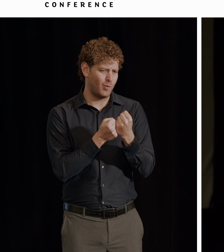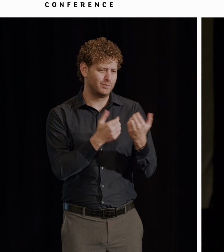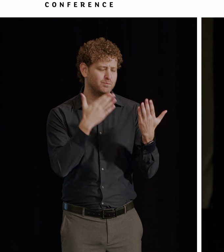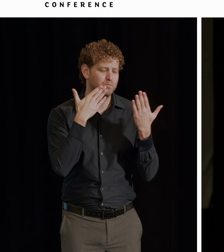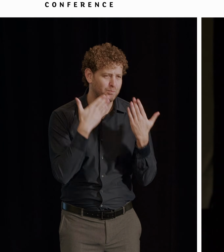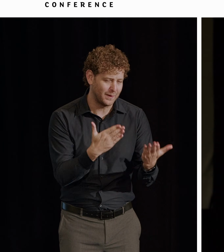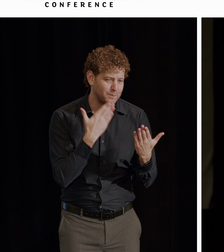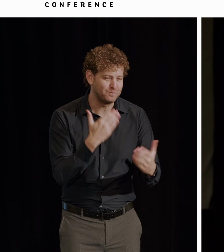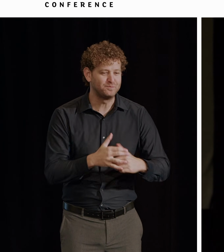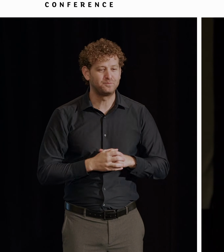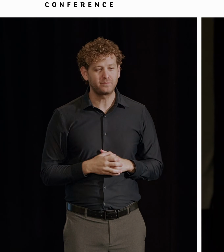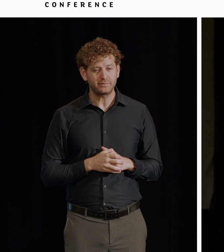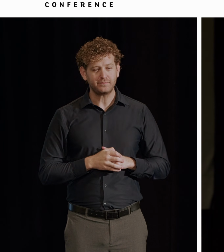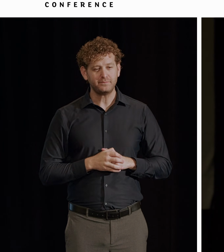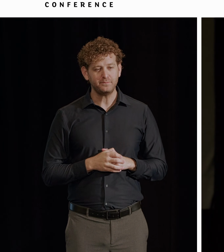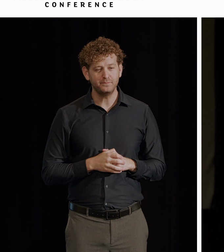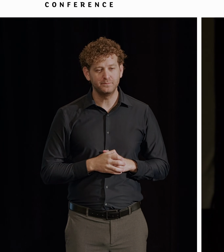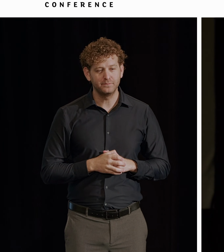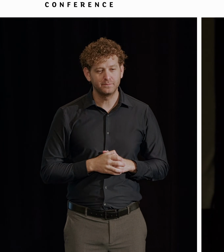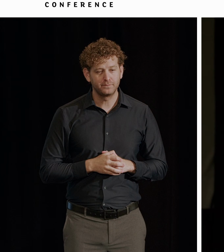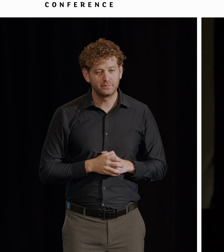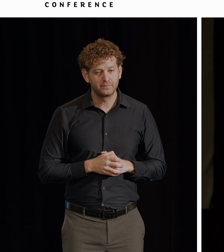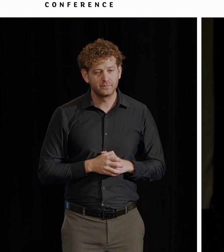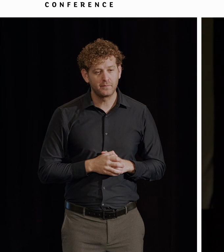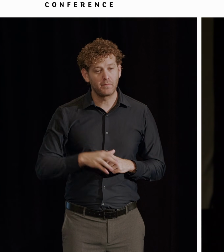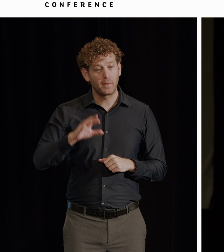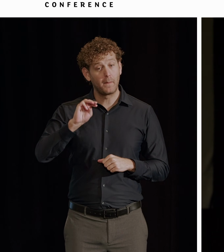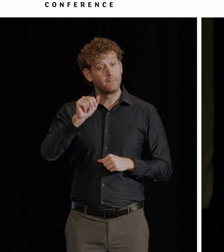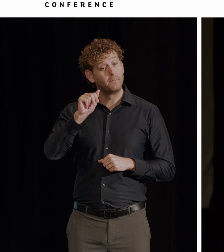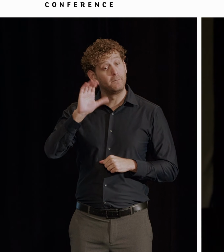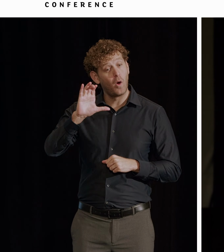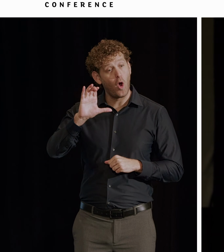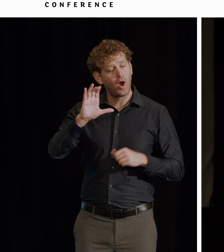as Mark was outlining the different partnership stories, let me shift to our second partnership